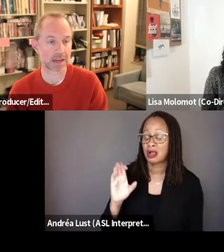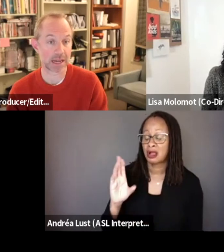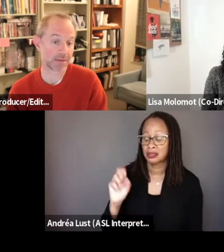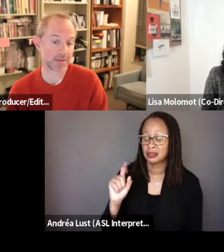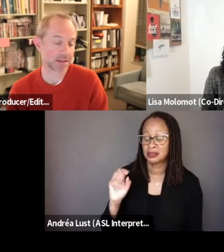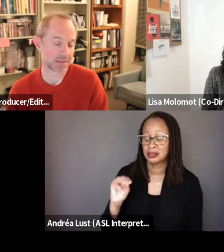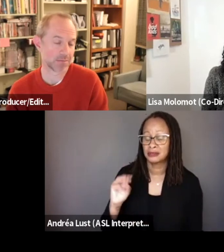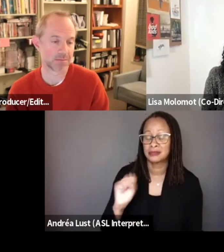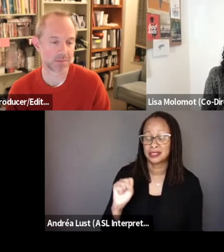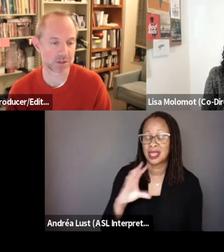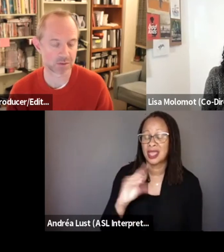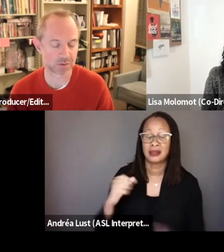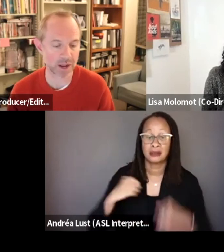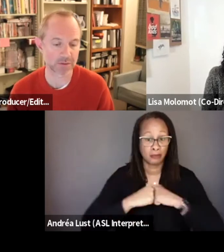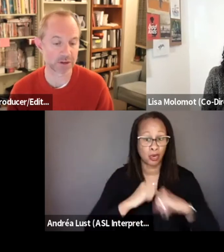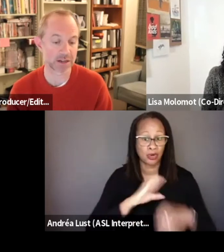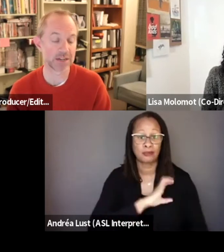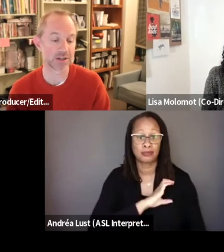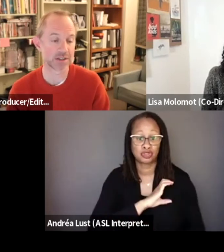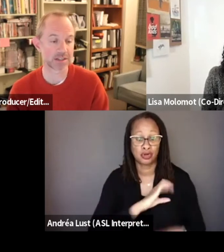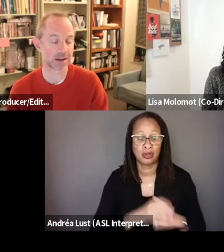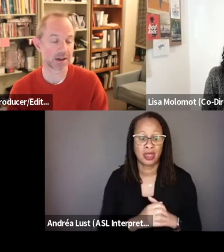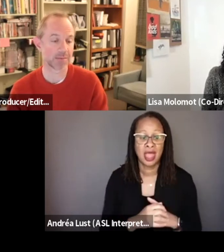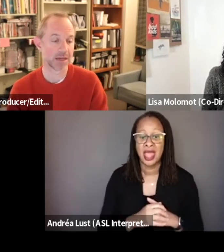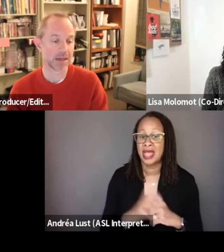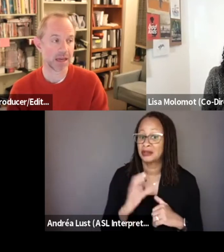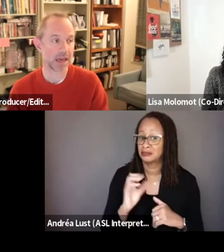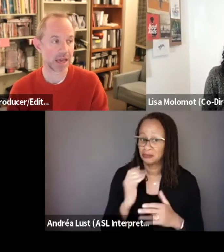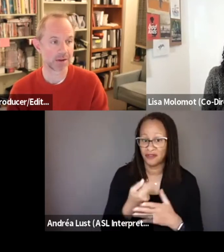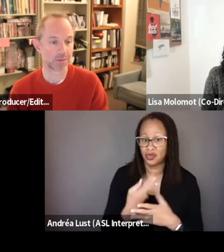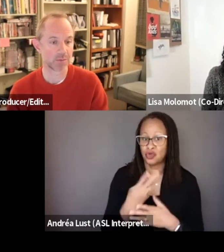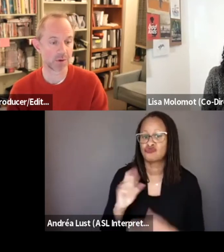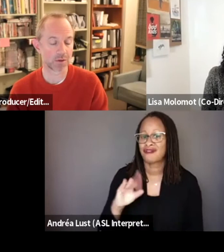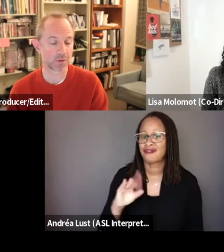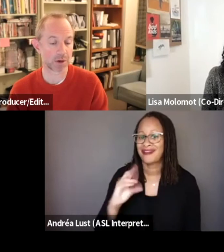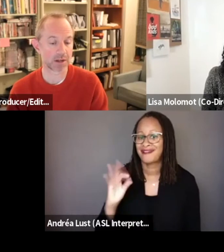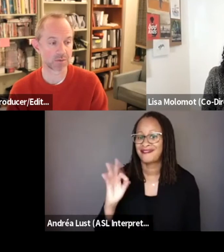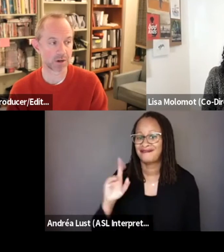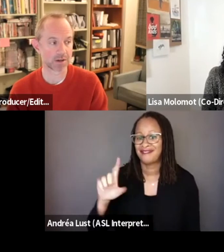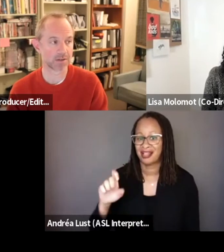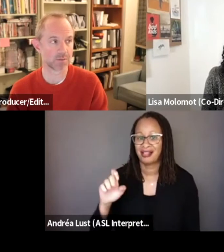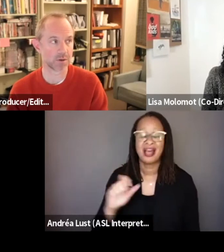and then some just sort of rank and file agents. And the response was